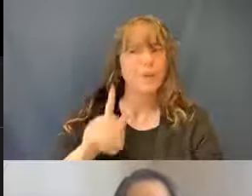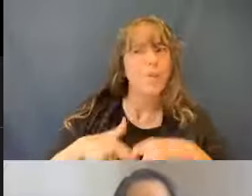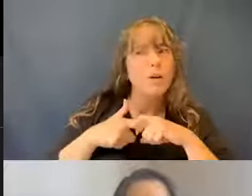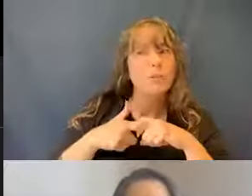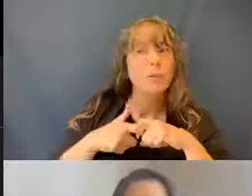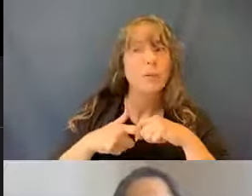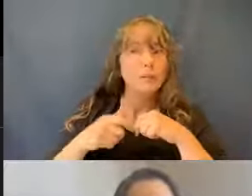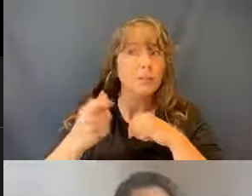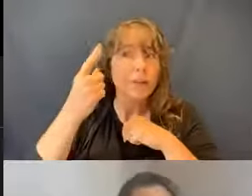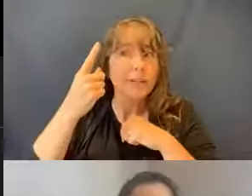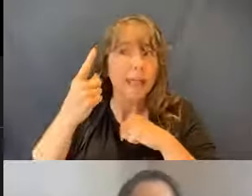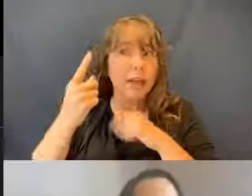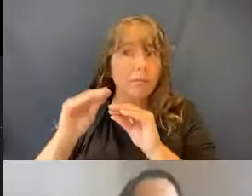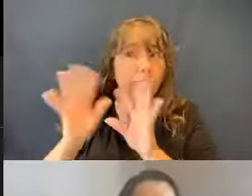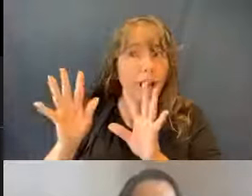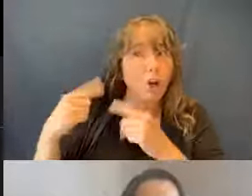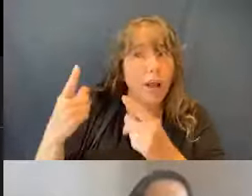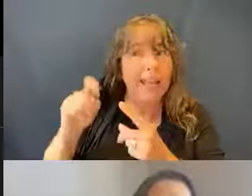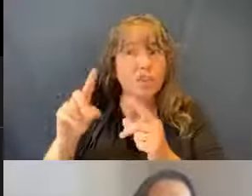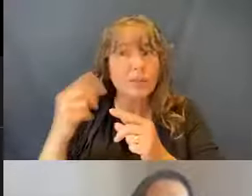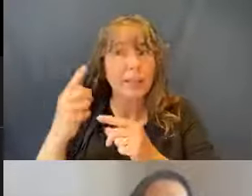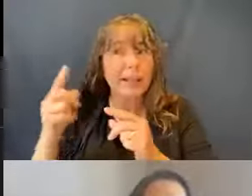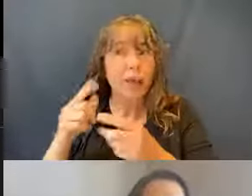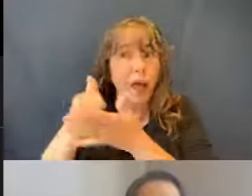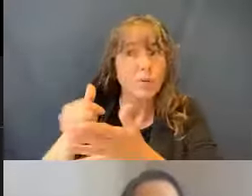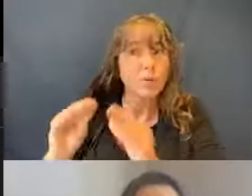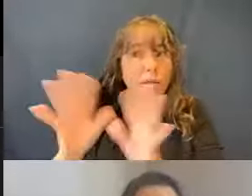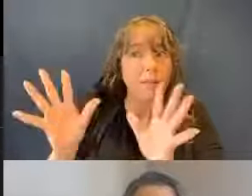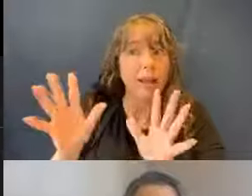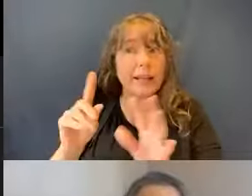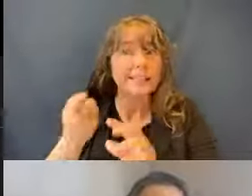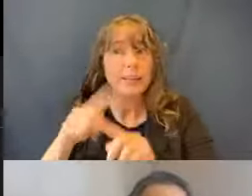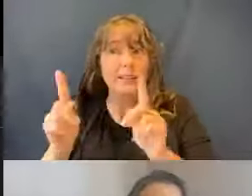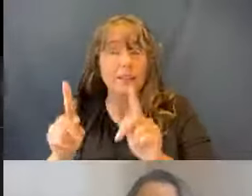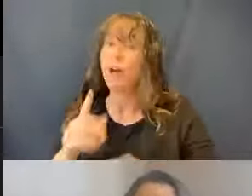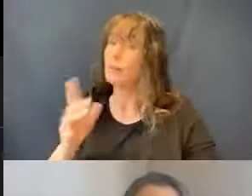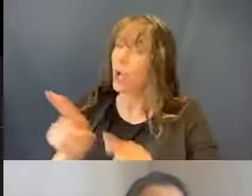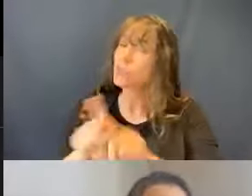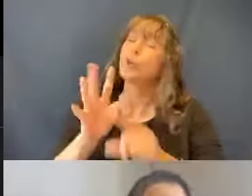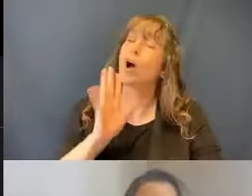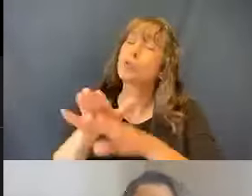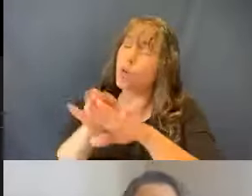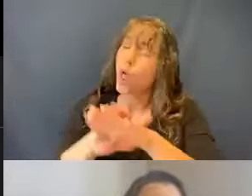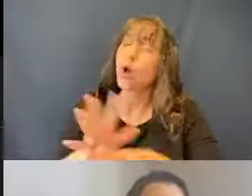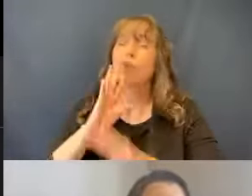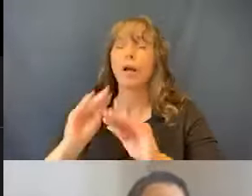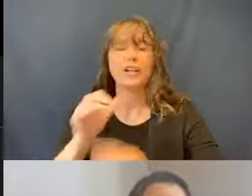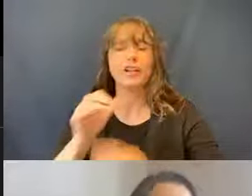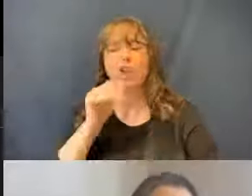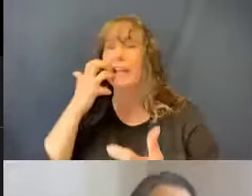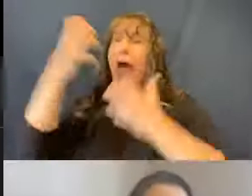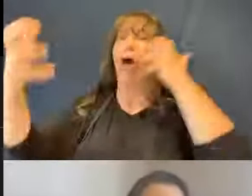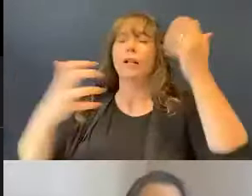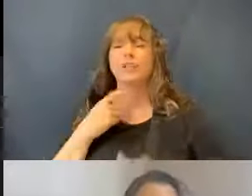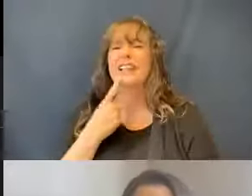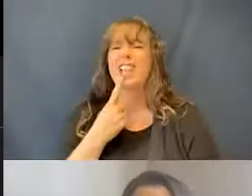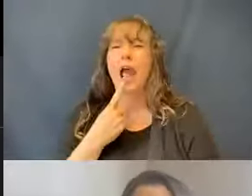me? Do I need to do anything to help you? Speak slowly and clearly. Do not yell, exaggerate